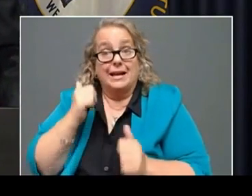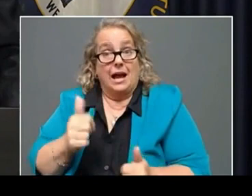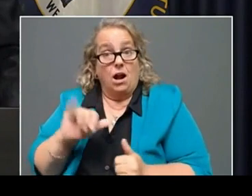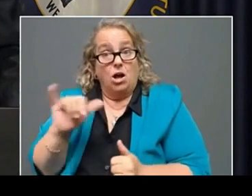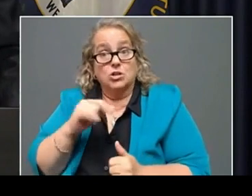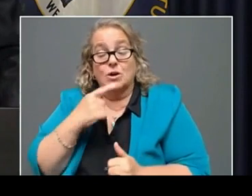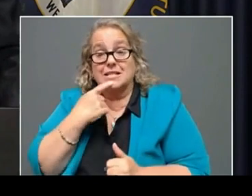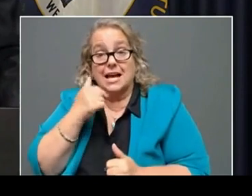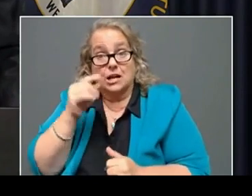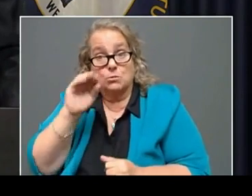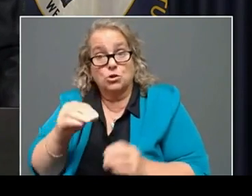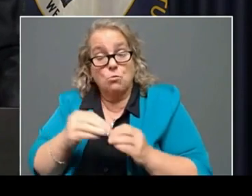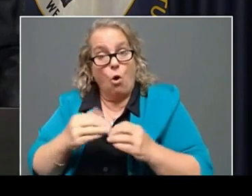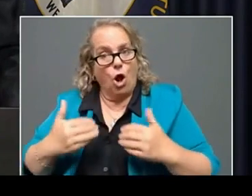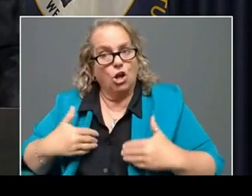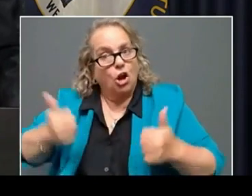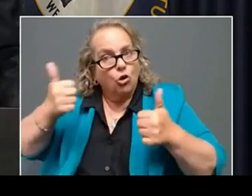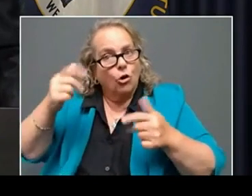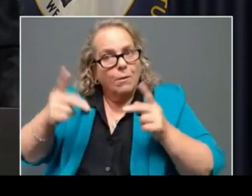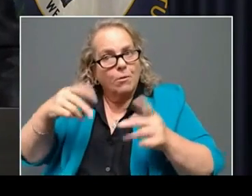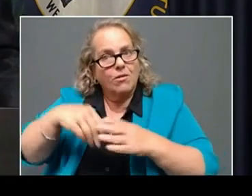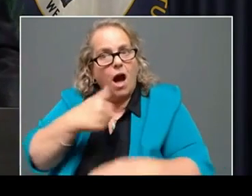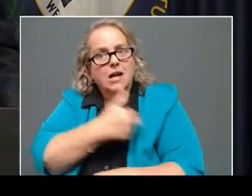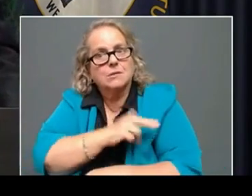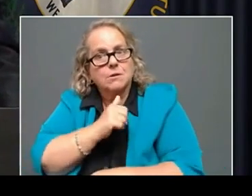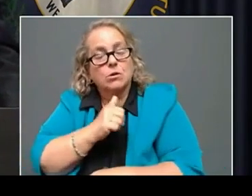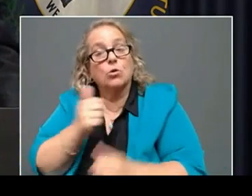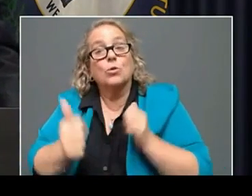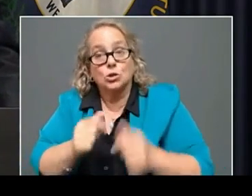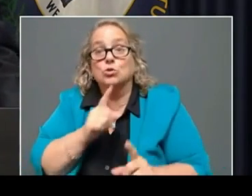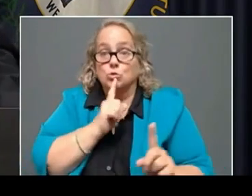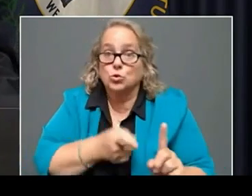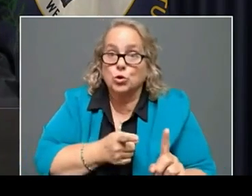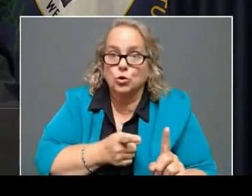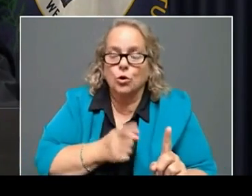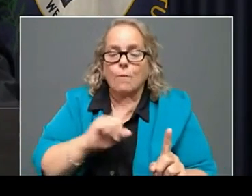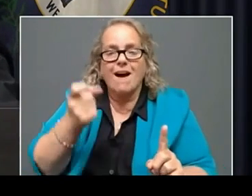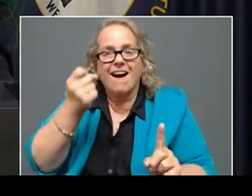it does, but more older people are protected when we look at it. So